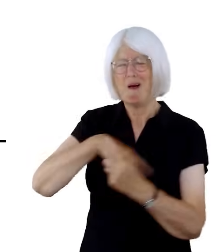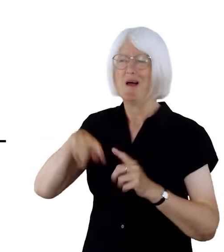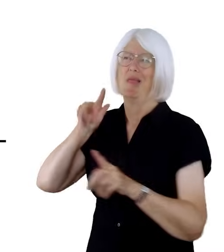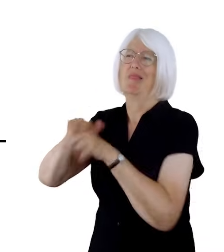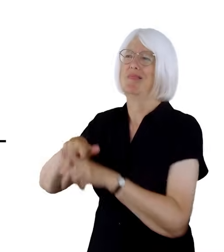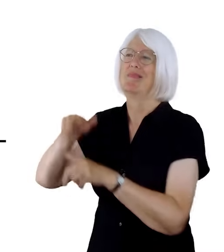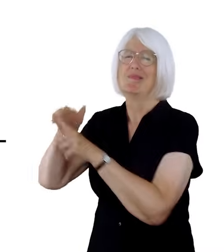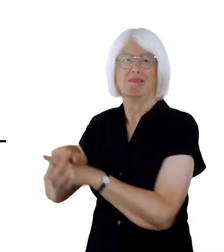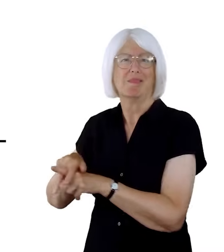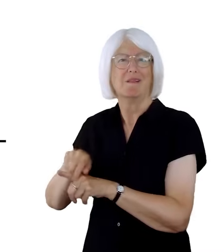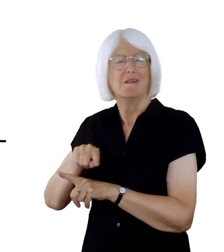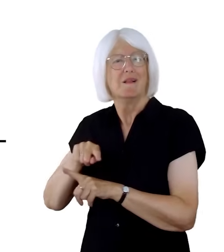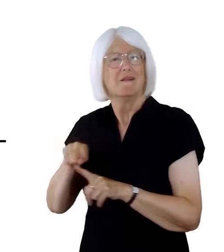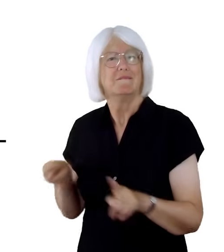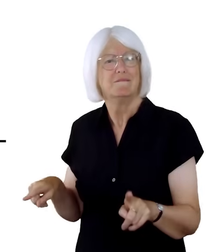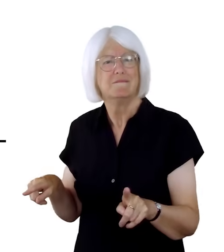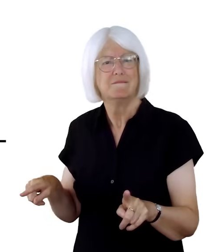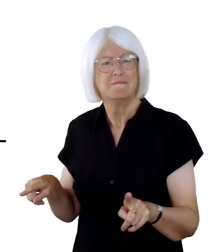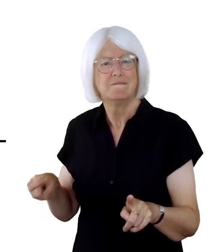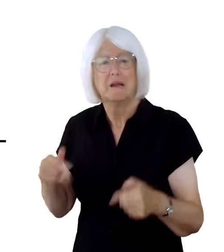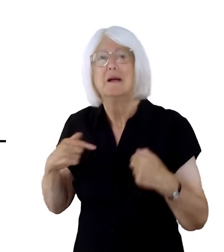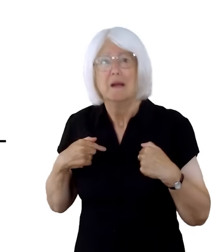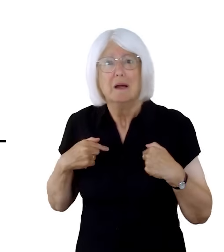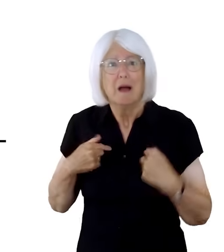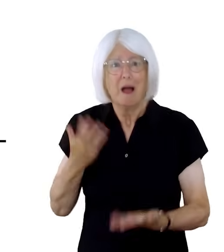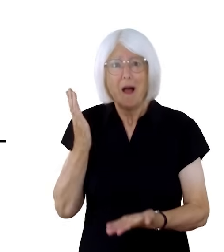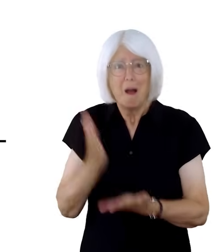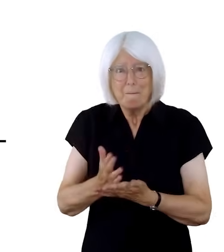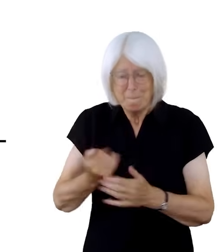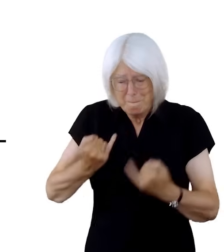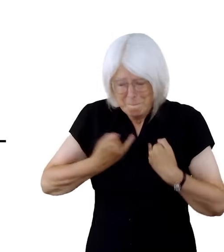Call out among the scoffers